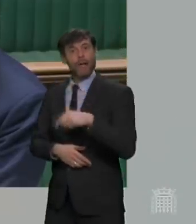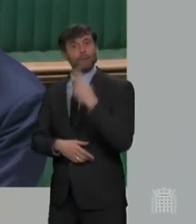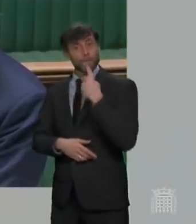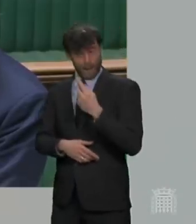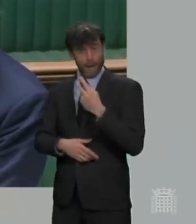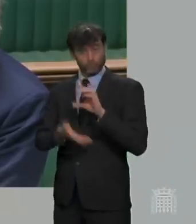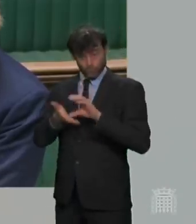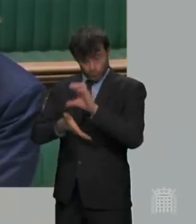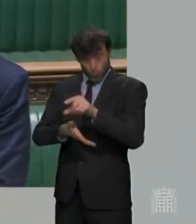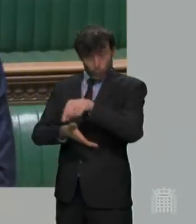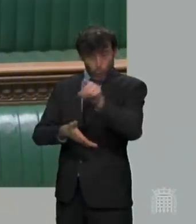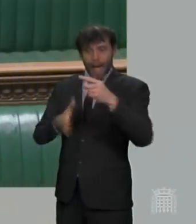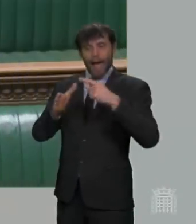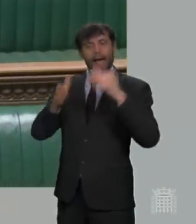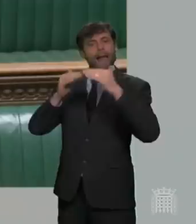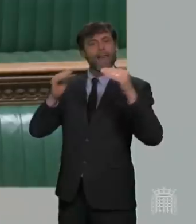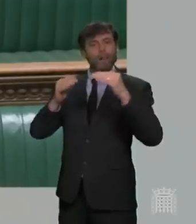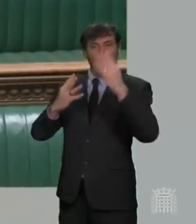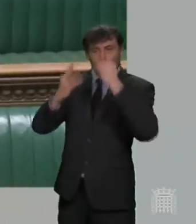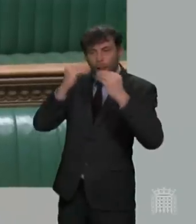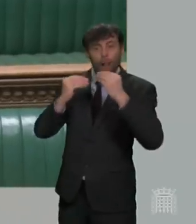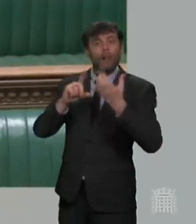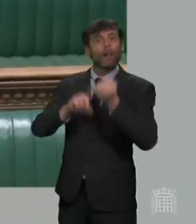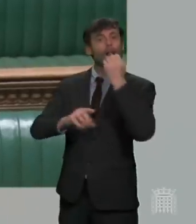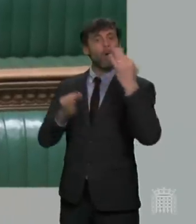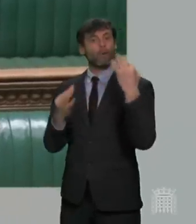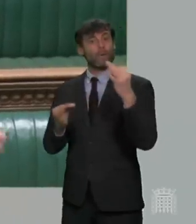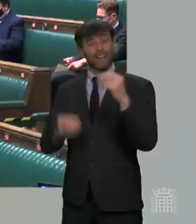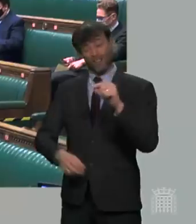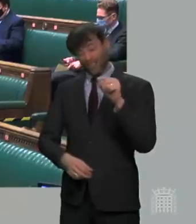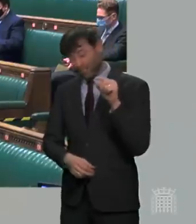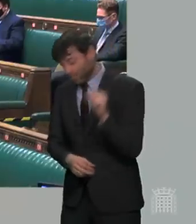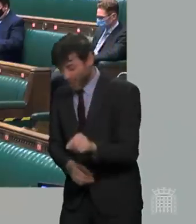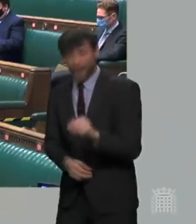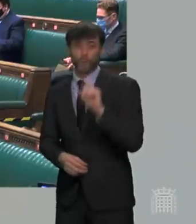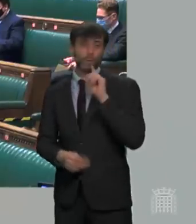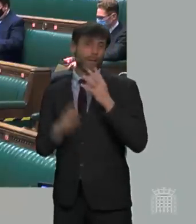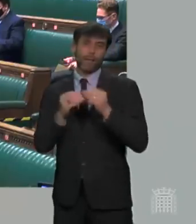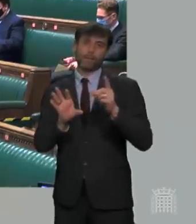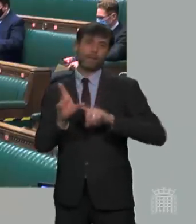qualification. I think it will be absolutely instrumental in helping young people of